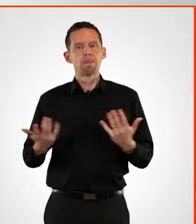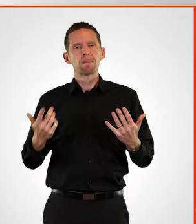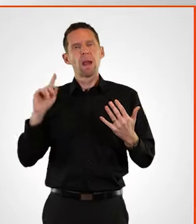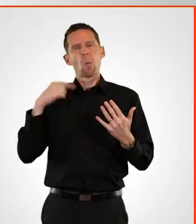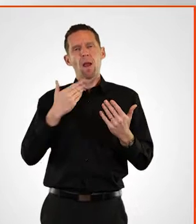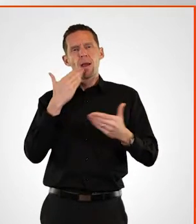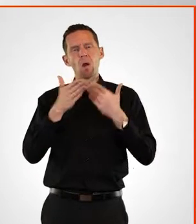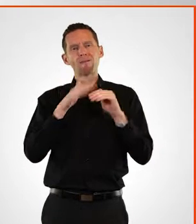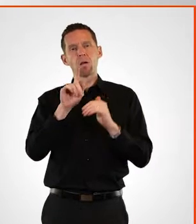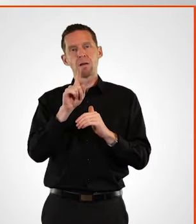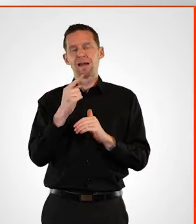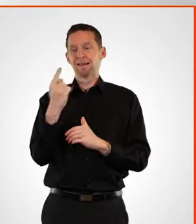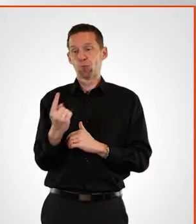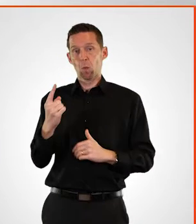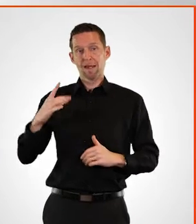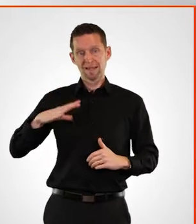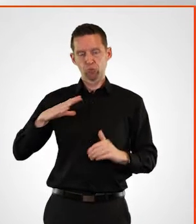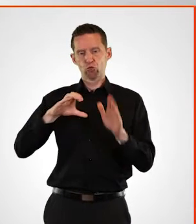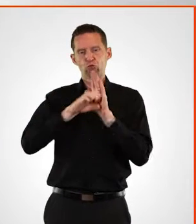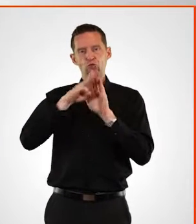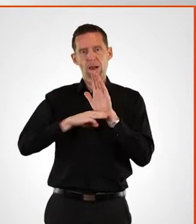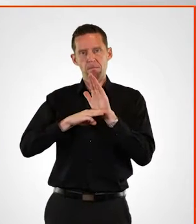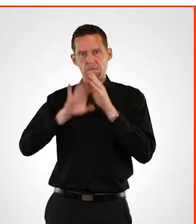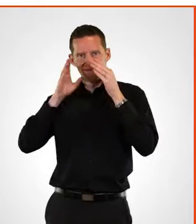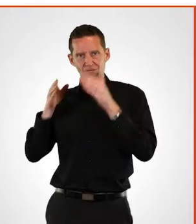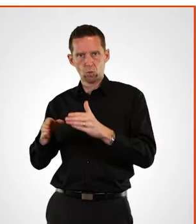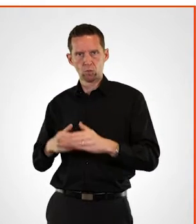what's called an individual needs and curriculum focus.